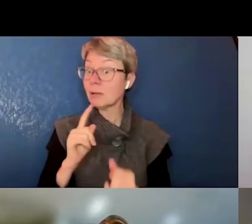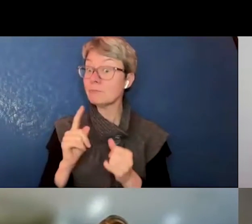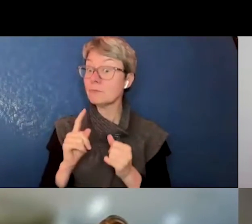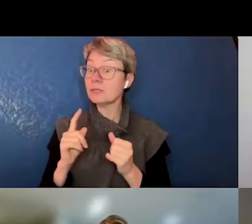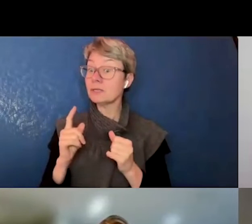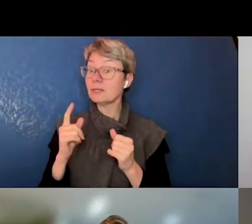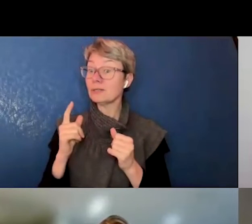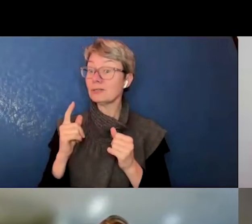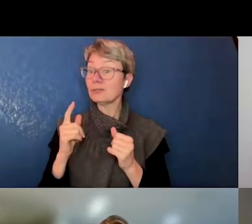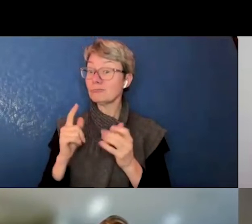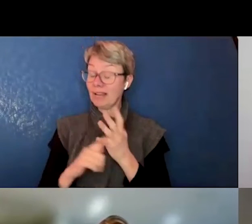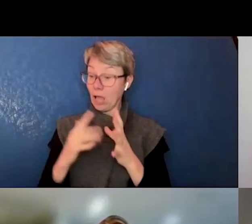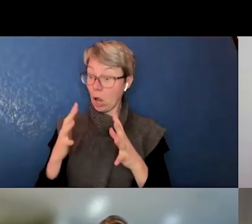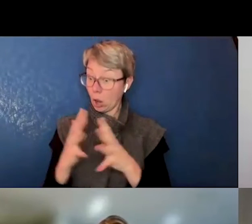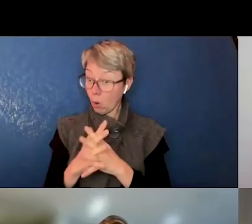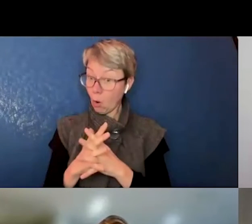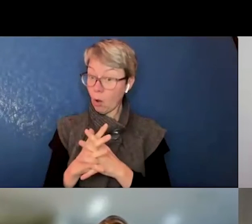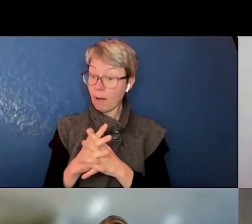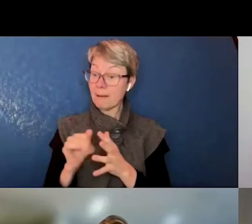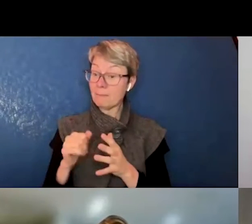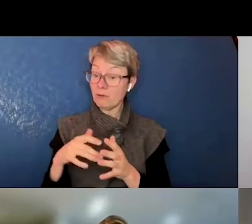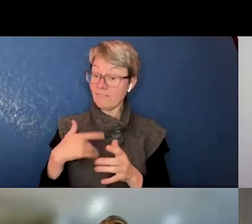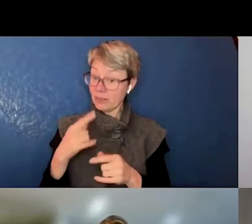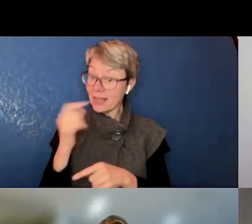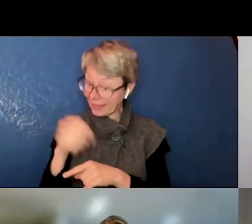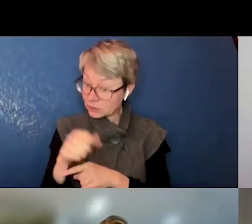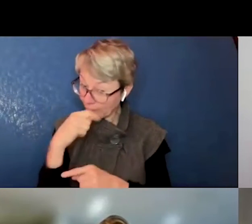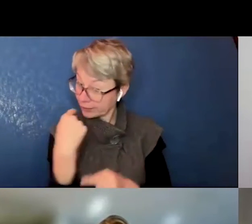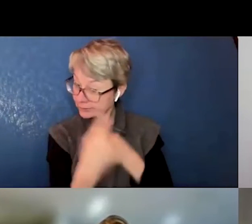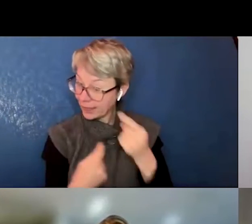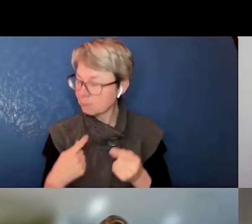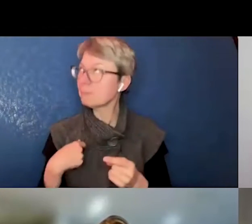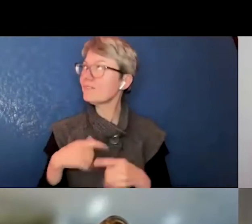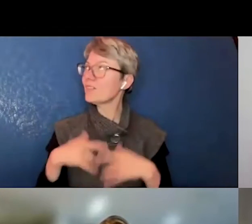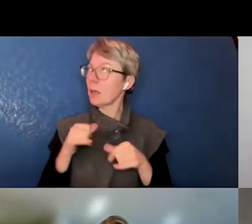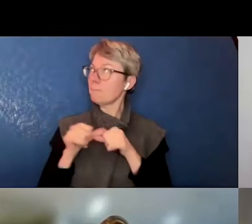that we should tell other people who are not our clients but again that legal um ethical principle